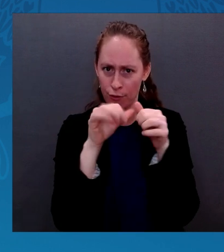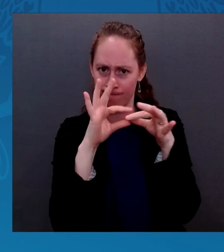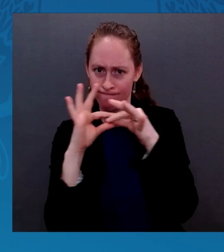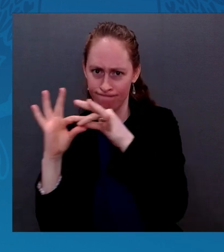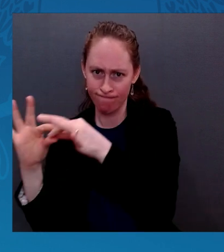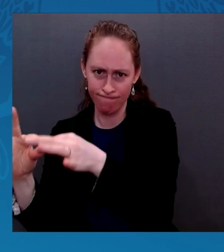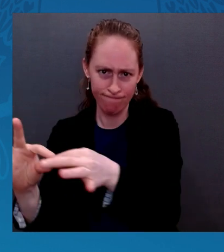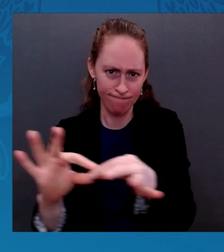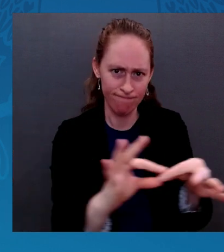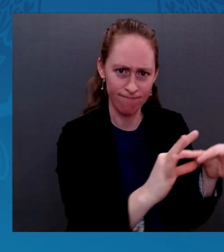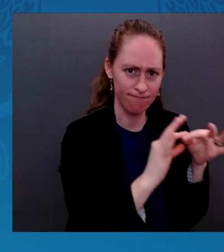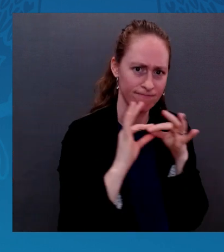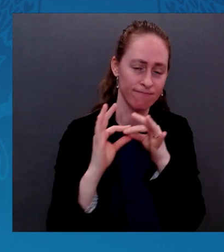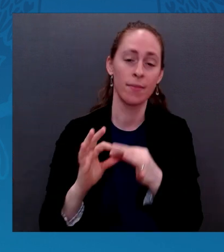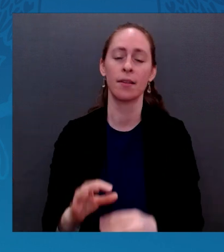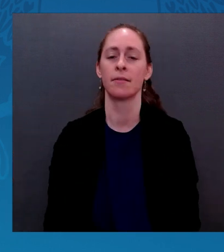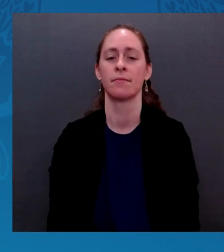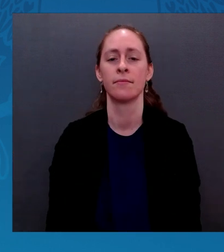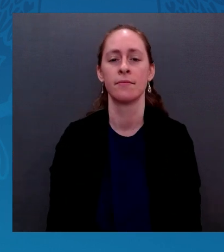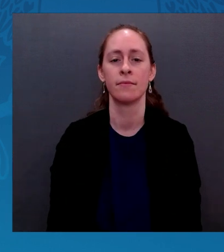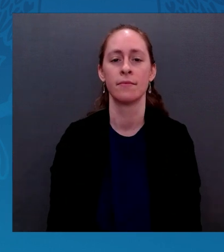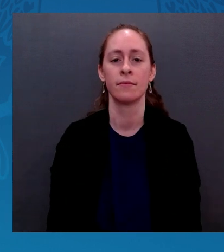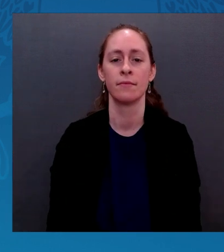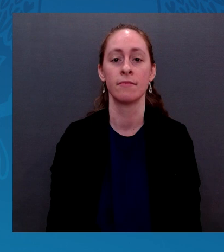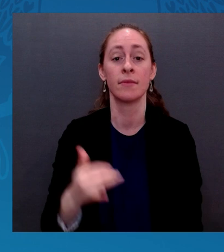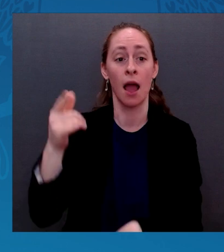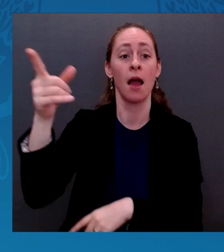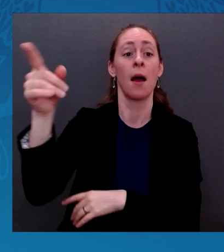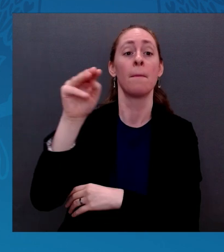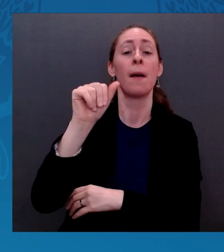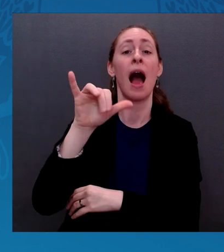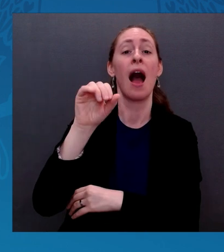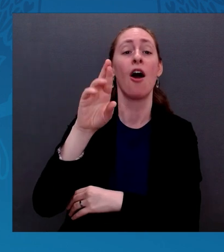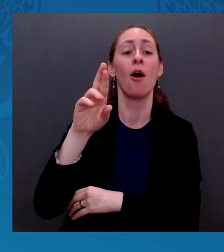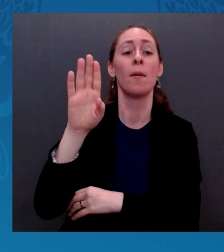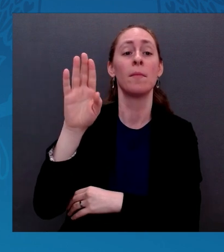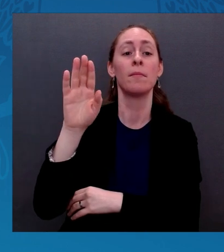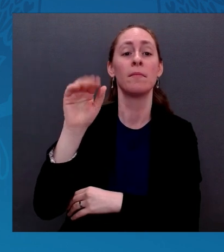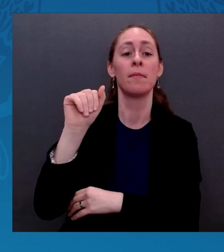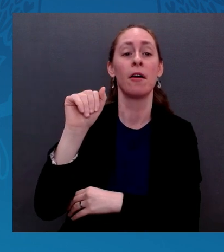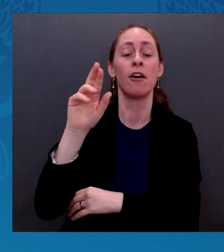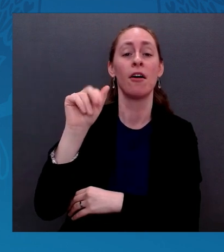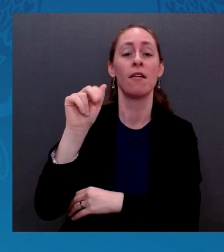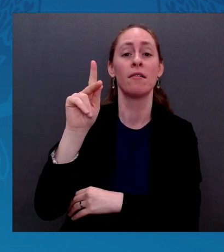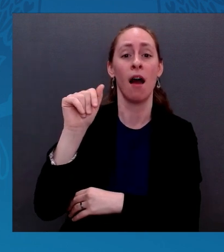to help him finance Newark's efforts. Essex County was there under the great leadership